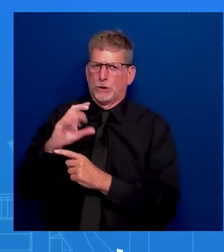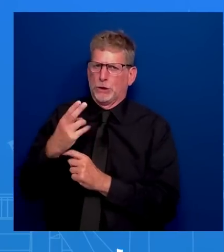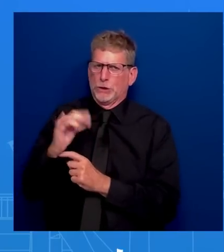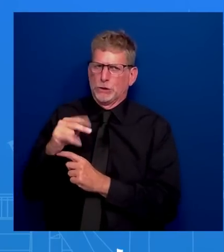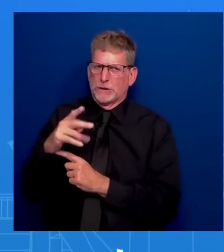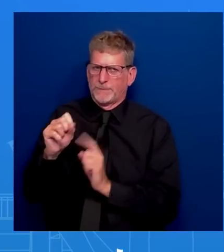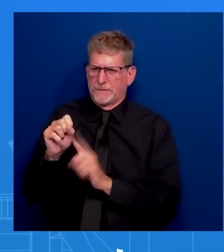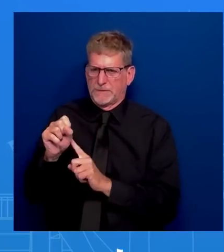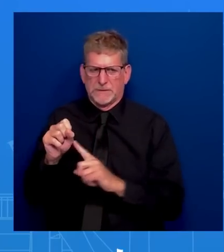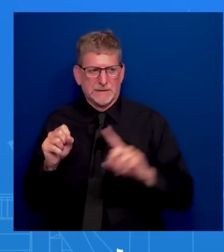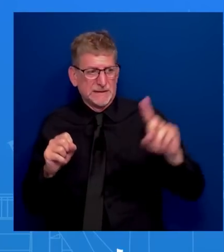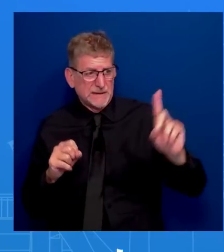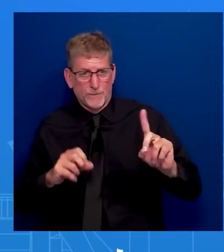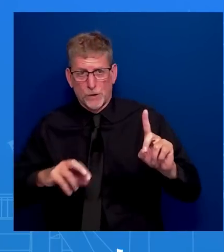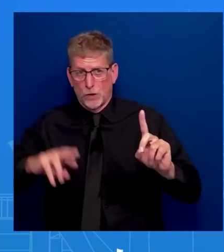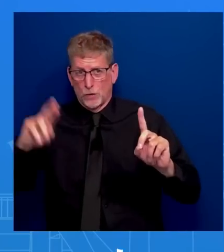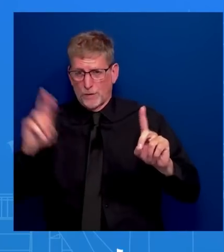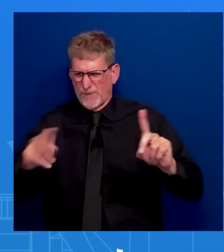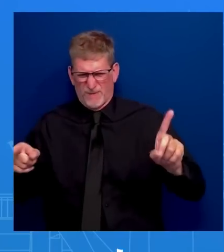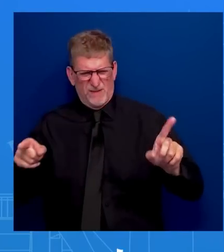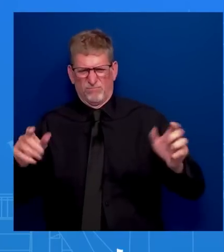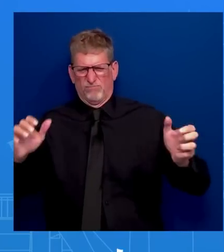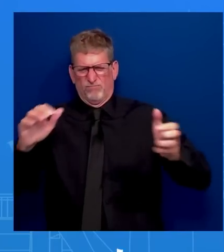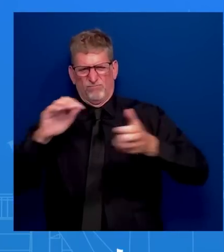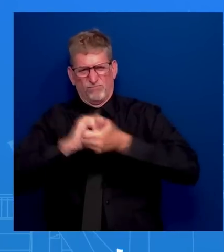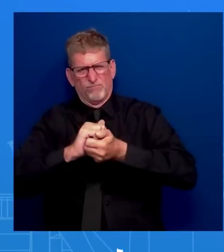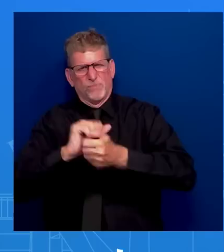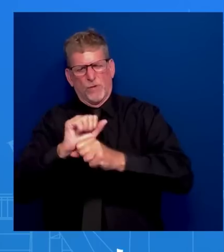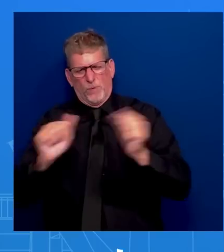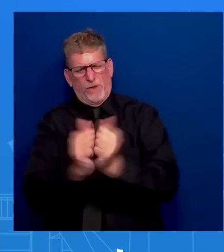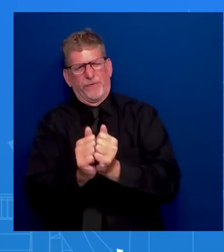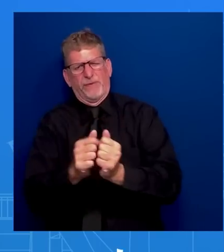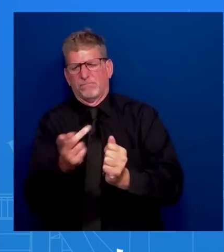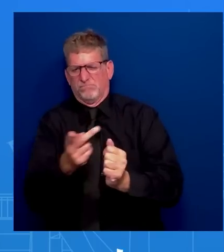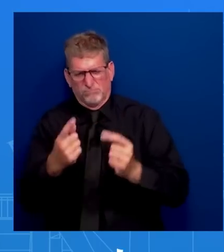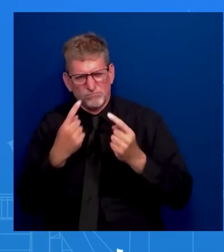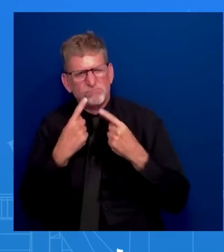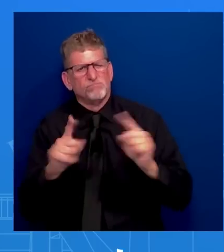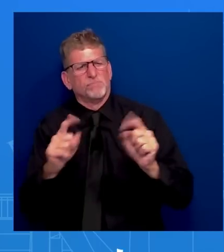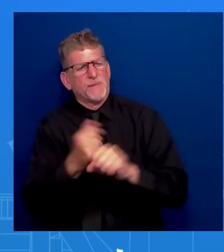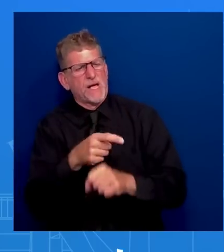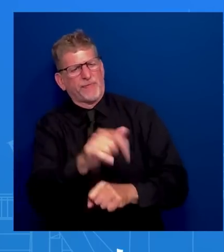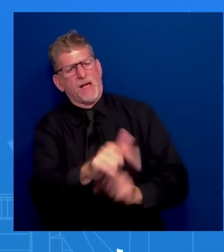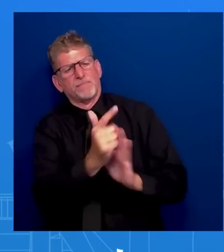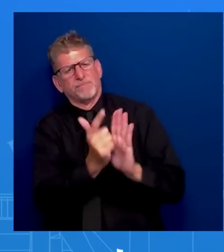came together to get this done -- shows a very loud message to private companies